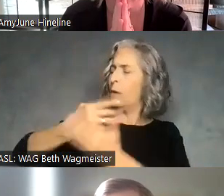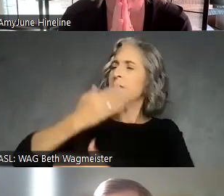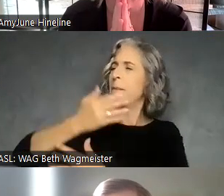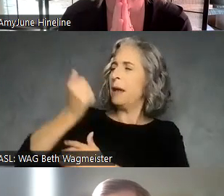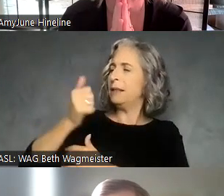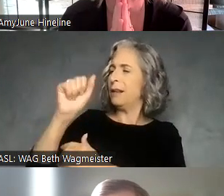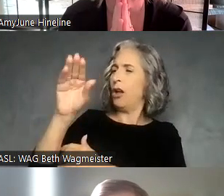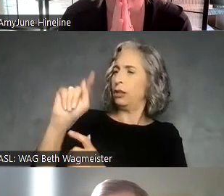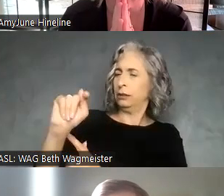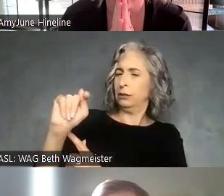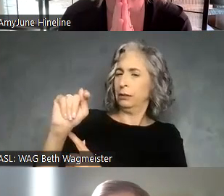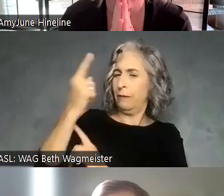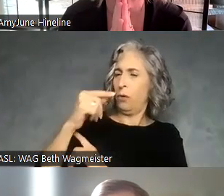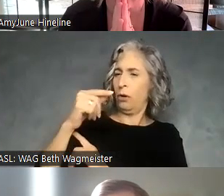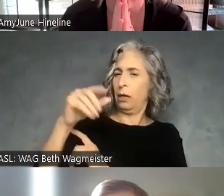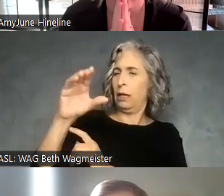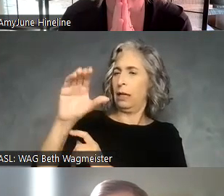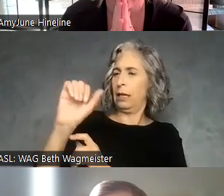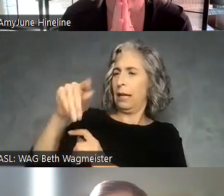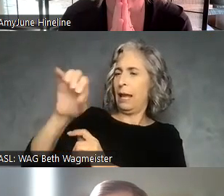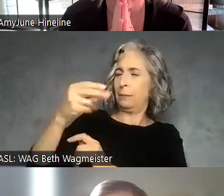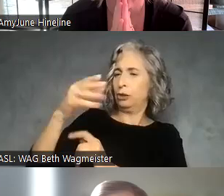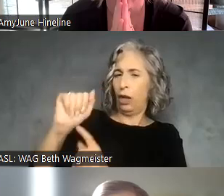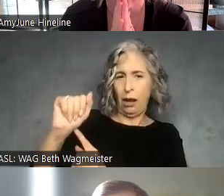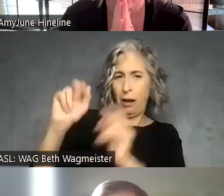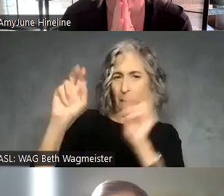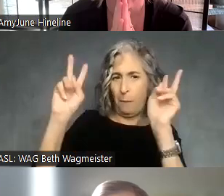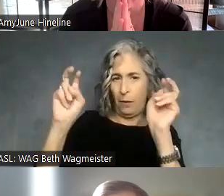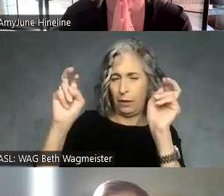Heather, and Lizzy. And it's Q&A time because I see Malcolm on the screen.